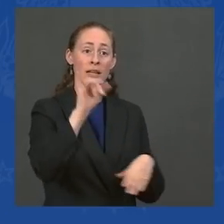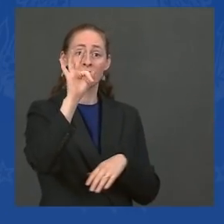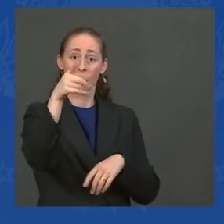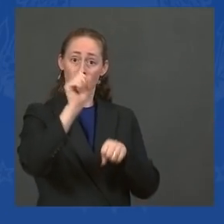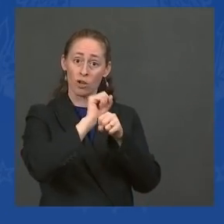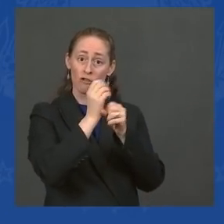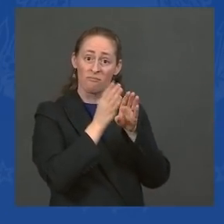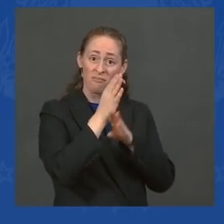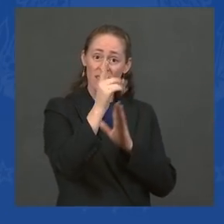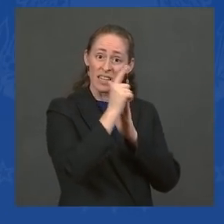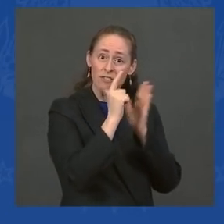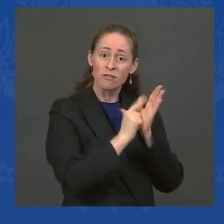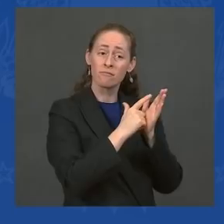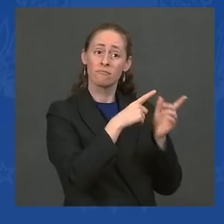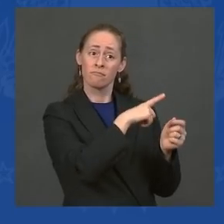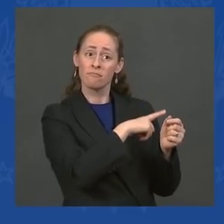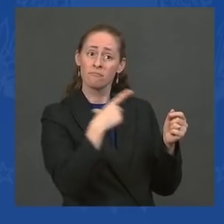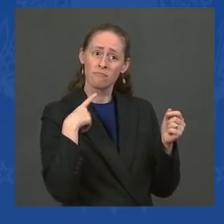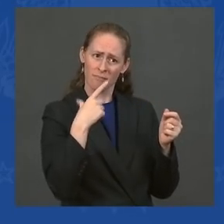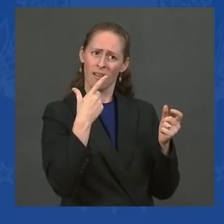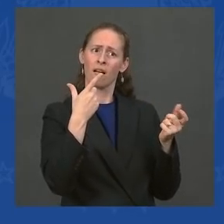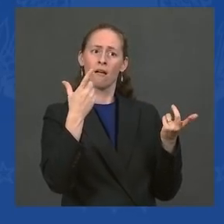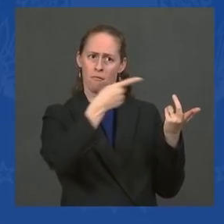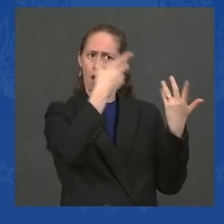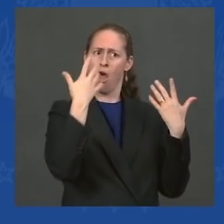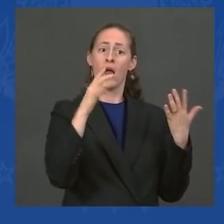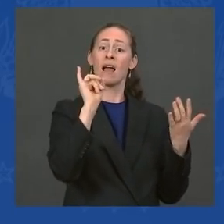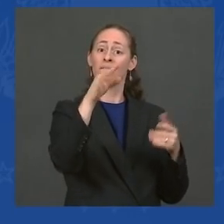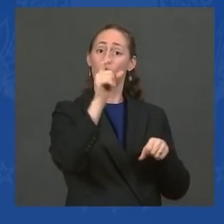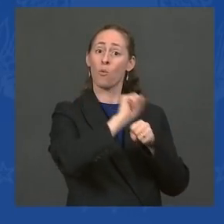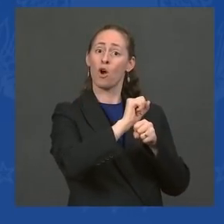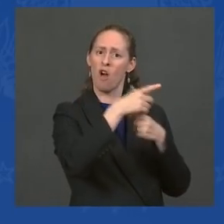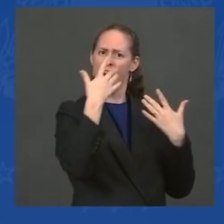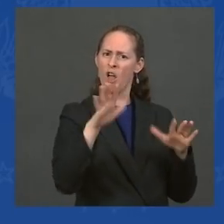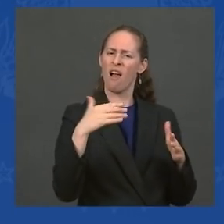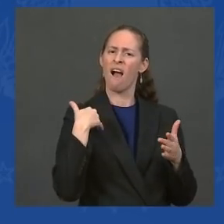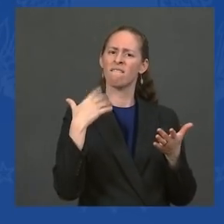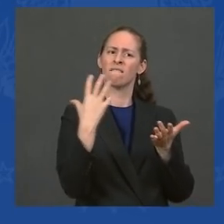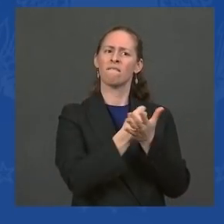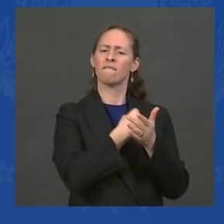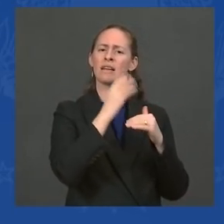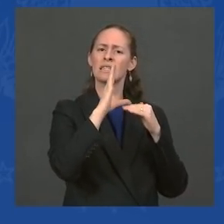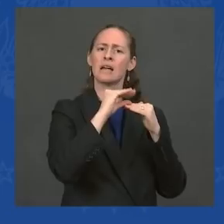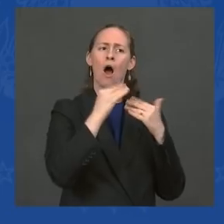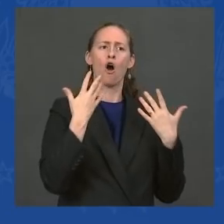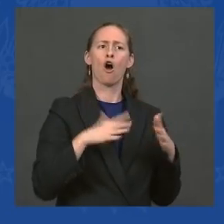is make sure that we encourage businesses to do the same, to get a significant tax cut to be able,